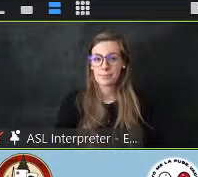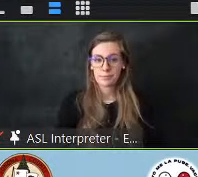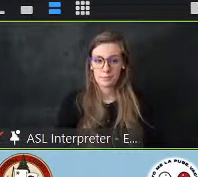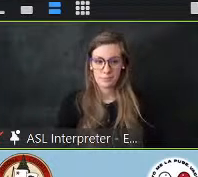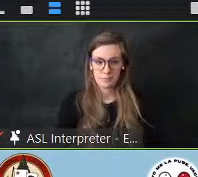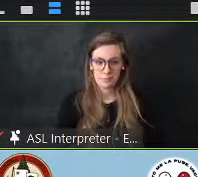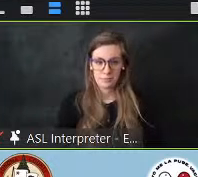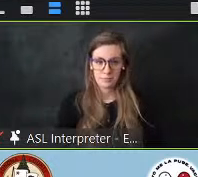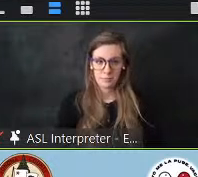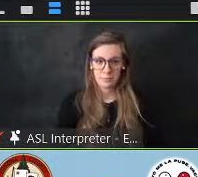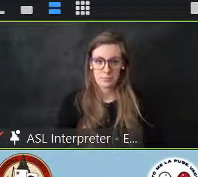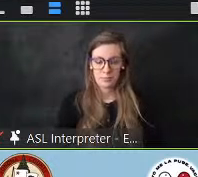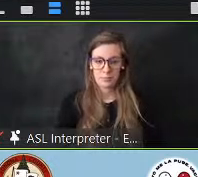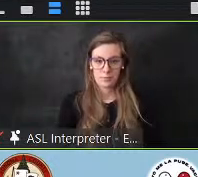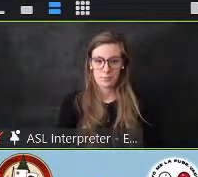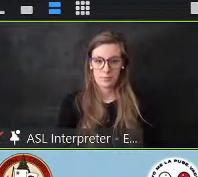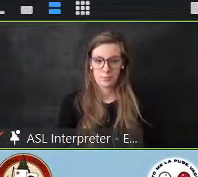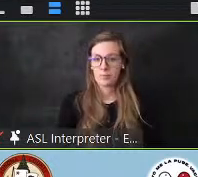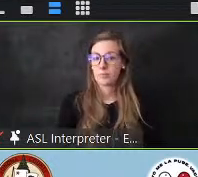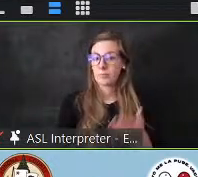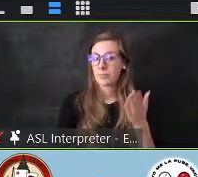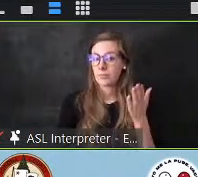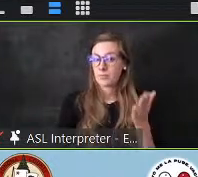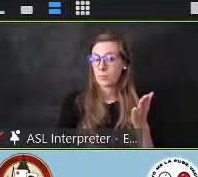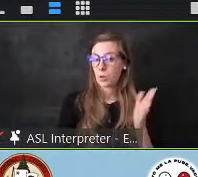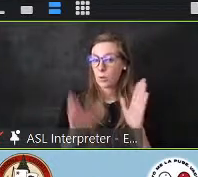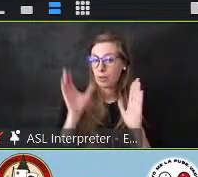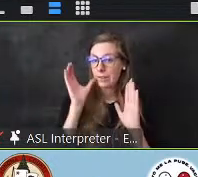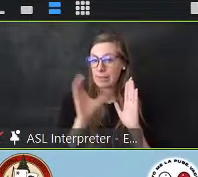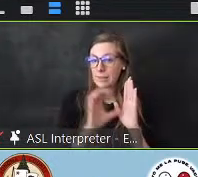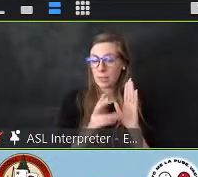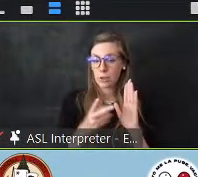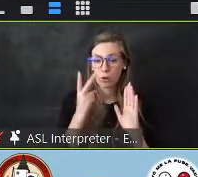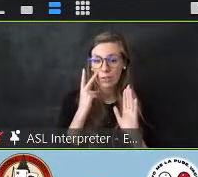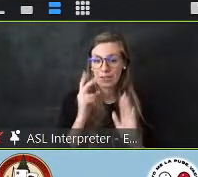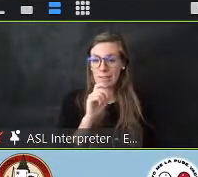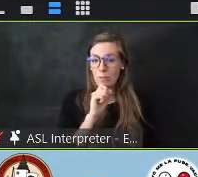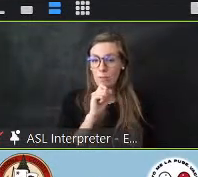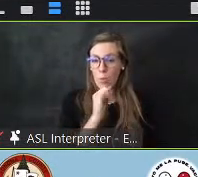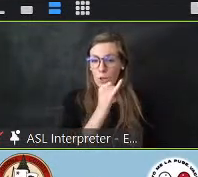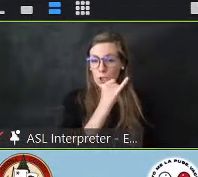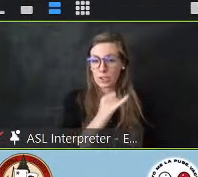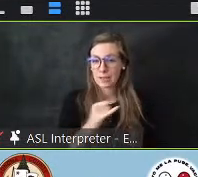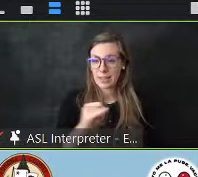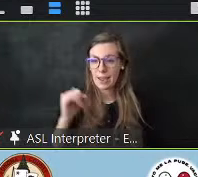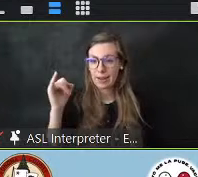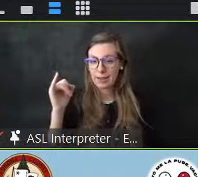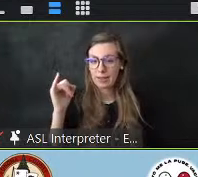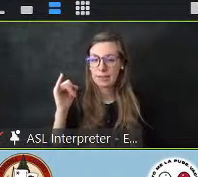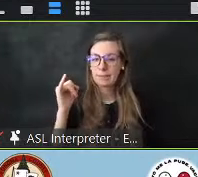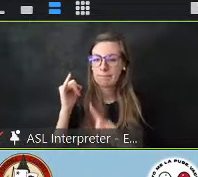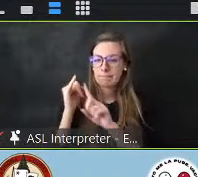Miranda, So this graphic you're seeing the Orange line, the people who have not